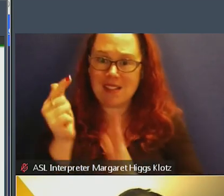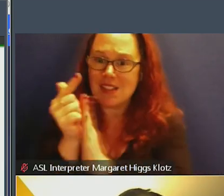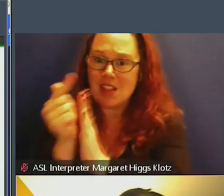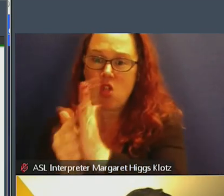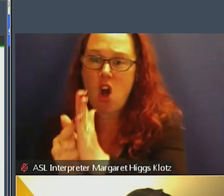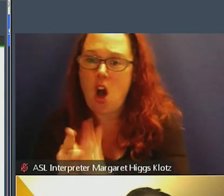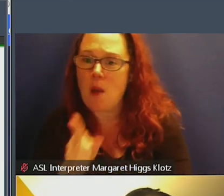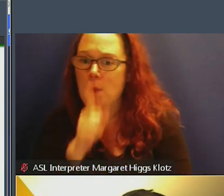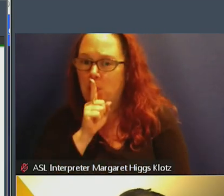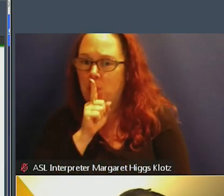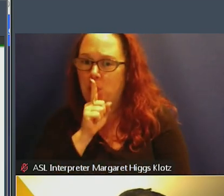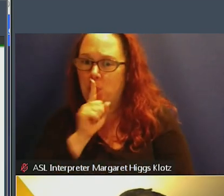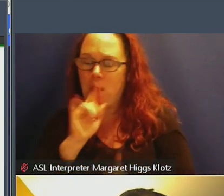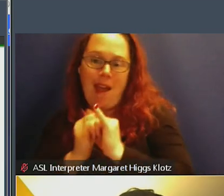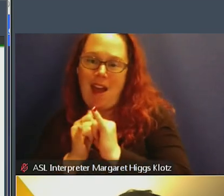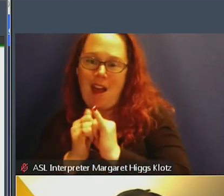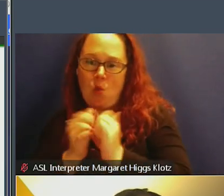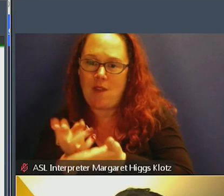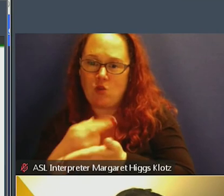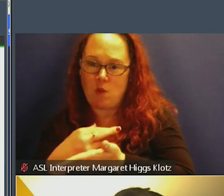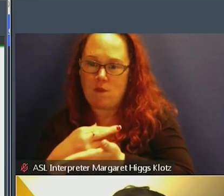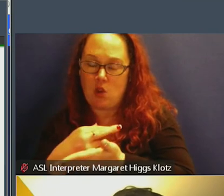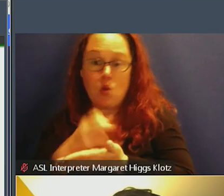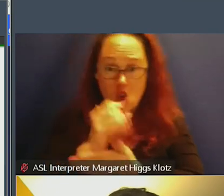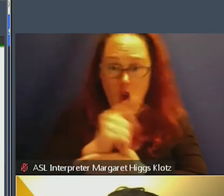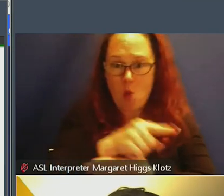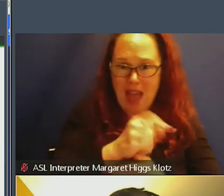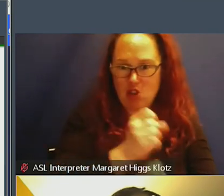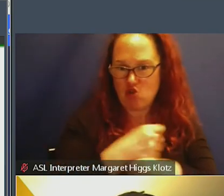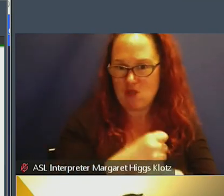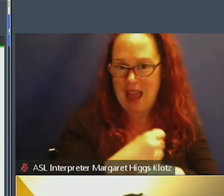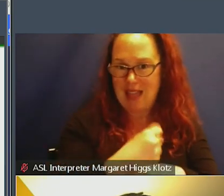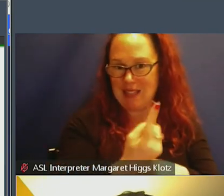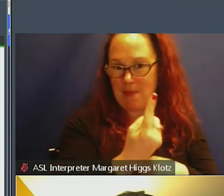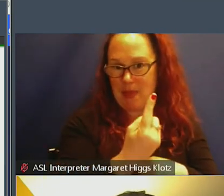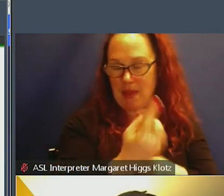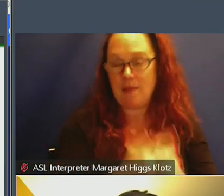to review these projects. So we had to figure it out for ourselves. And that's what we did.